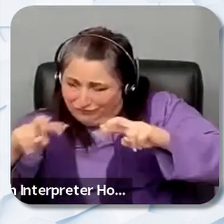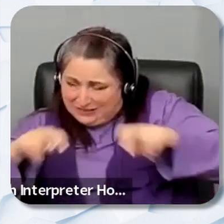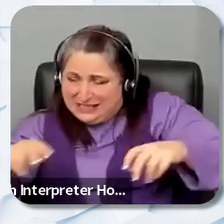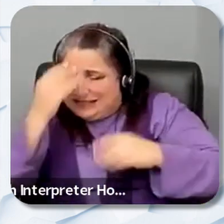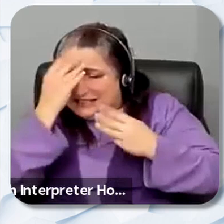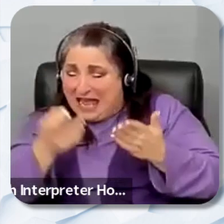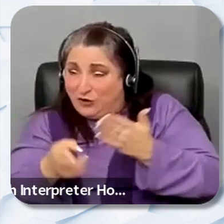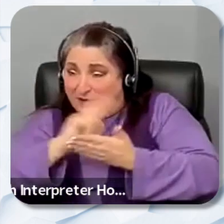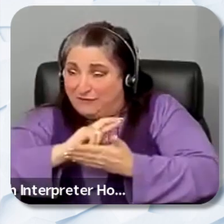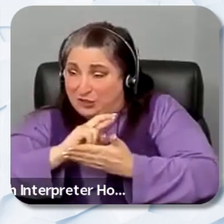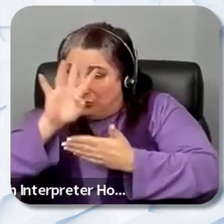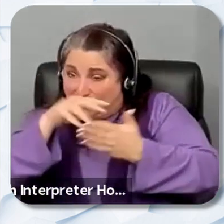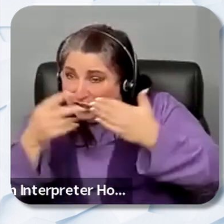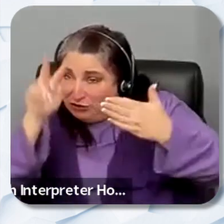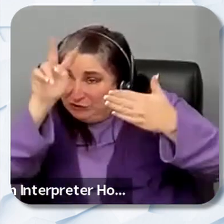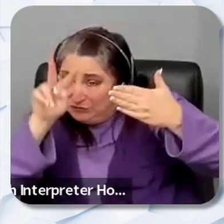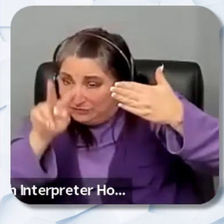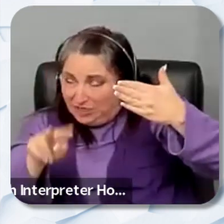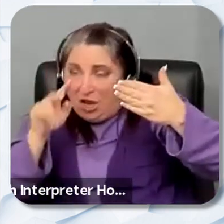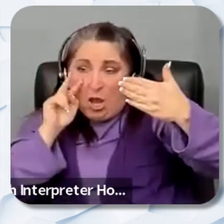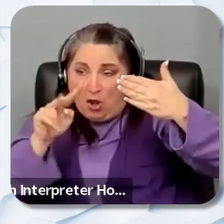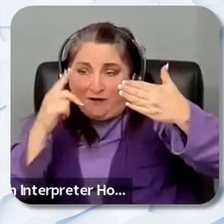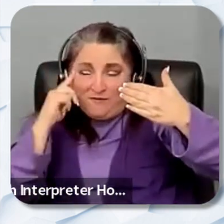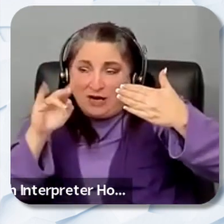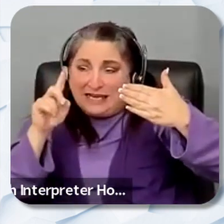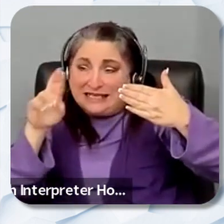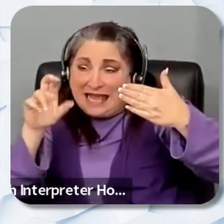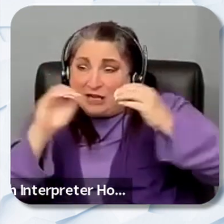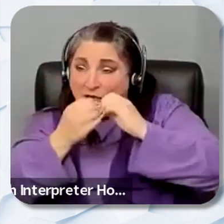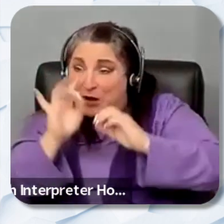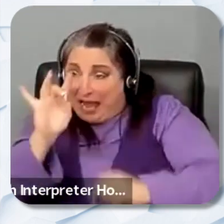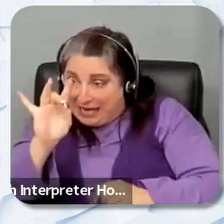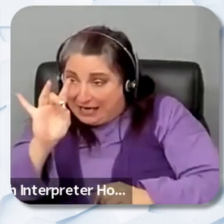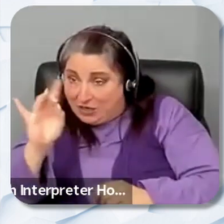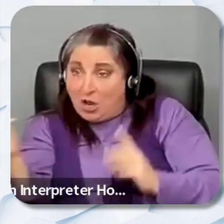you can look for that Indicator 8 and take a look. And if you did not meet the target,